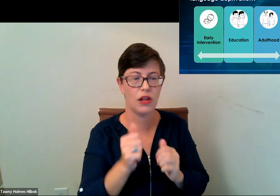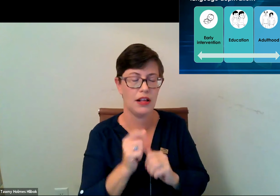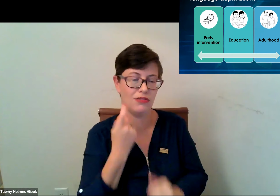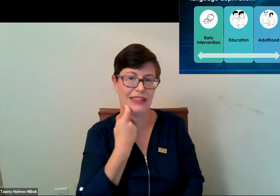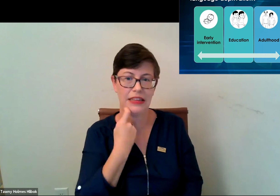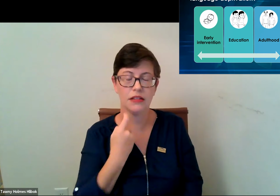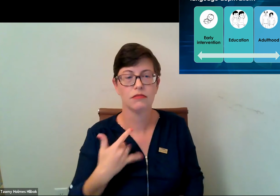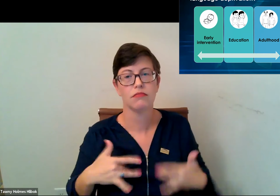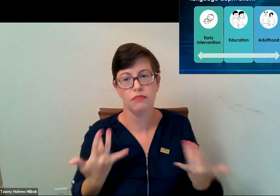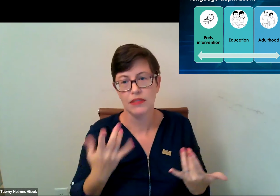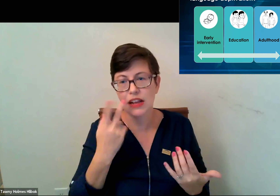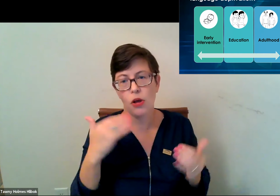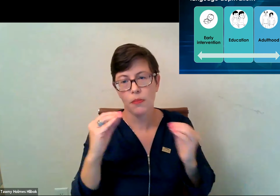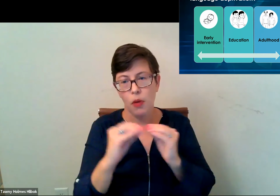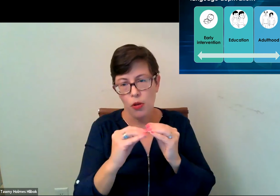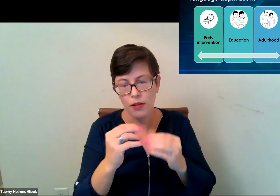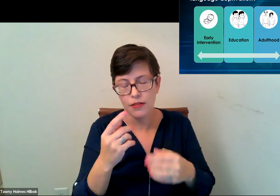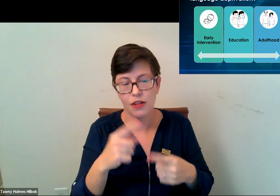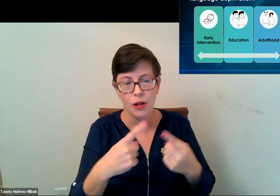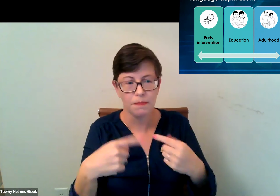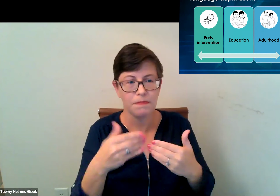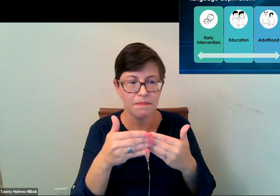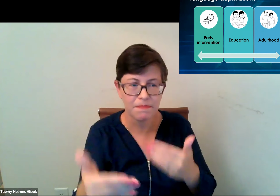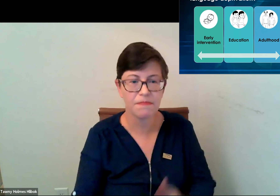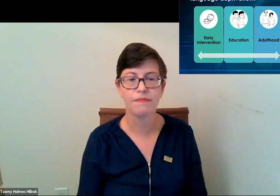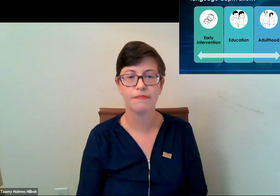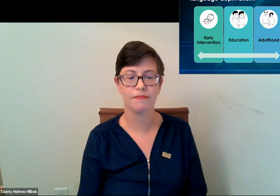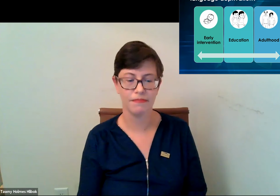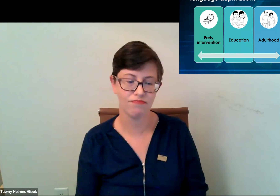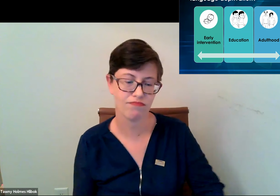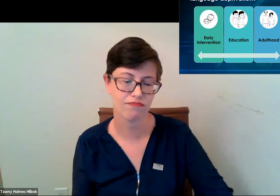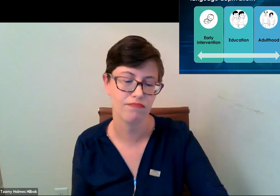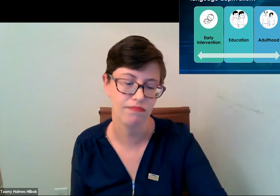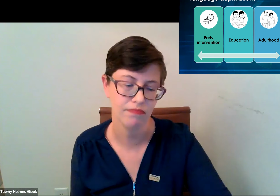involved deaf people in early intervention as well, so hopefully we'll see more of that coming.